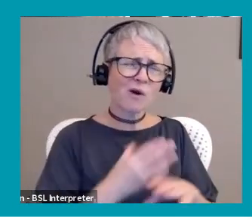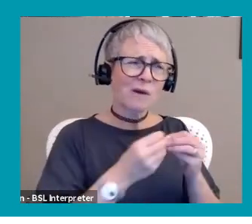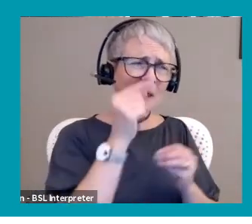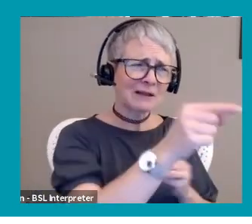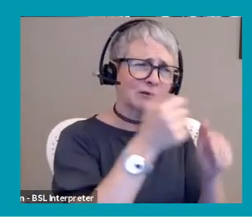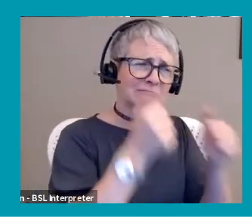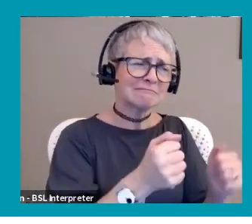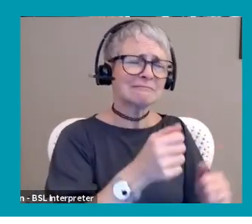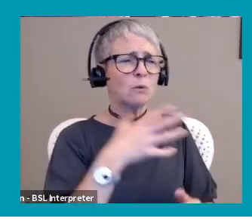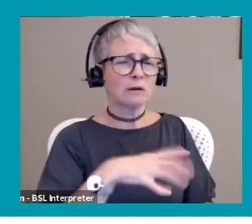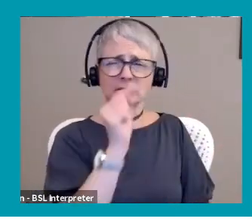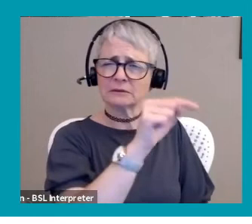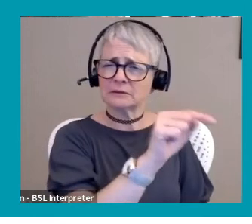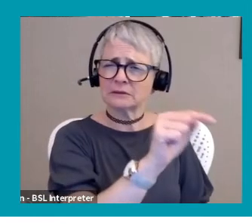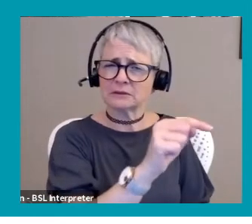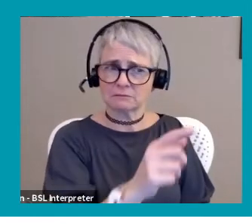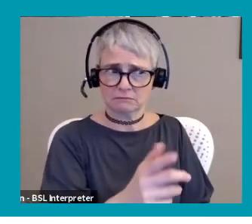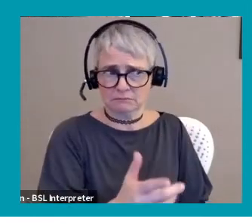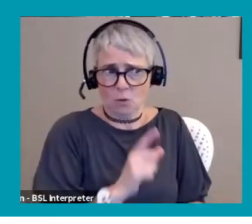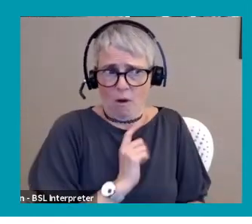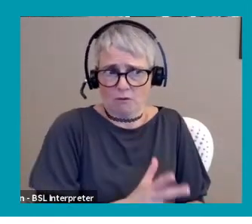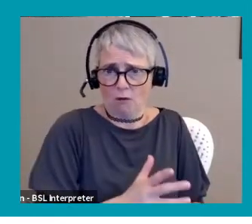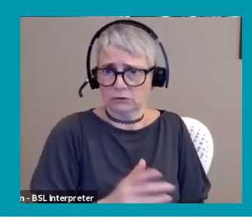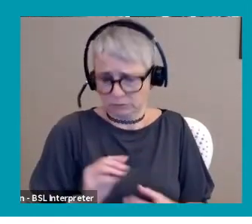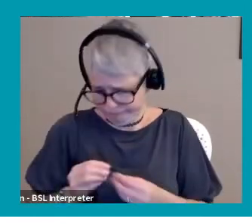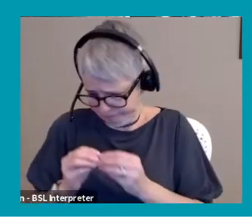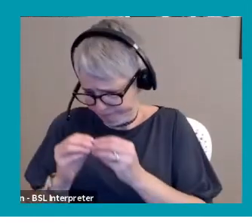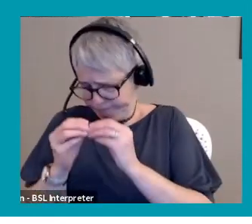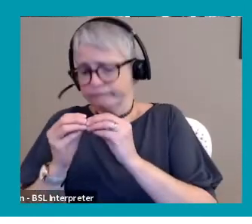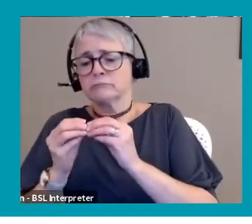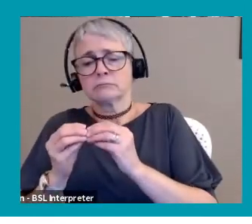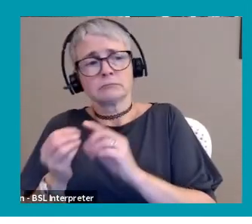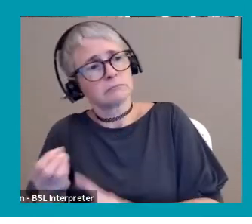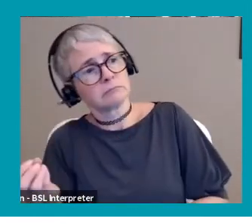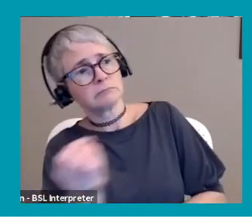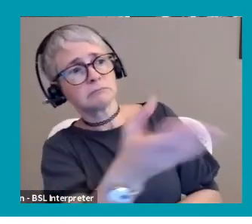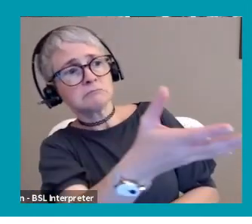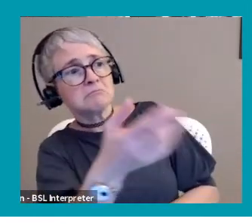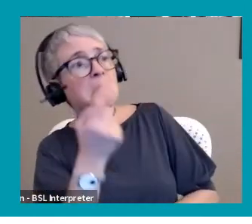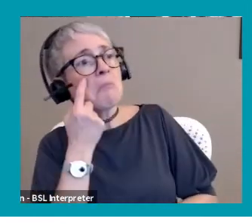You really want to work there there is nothing to stop you putting together that application, it's really interesting just before this session,